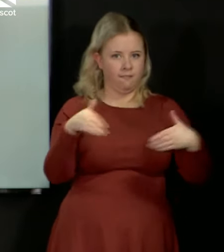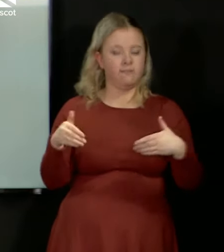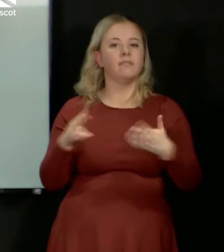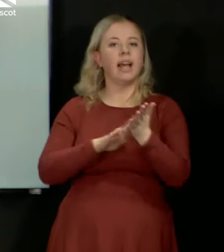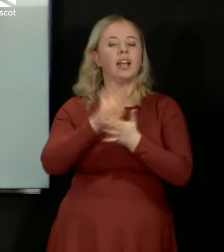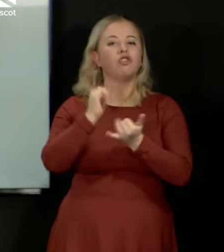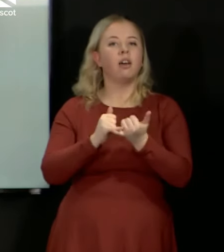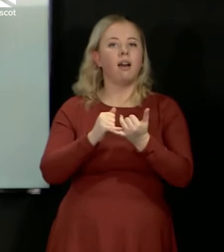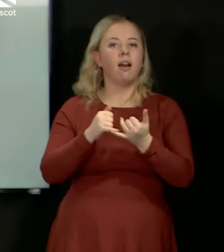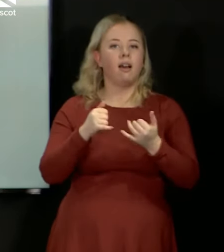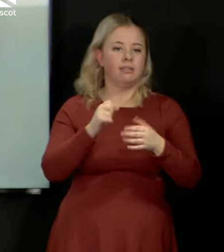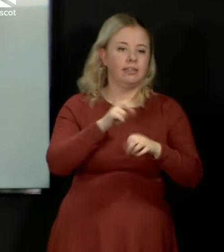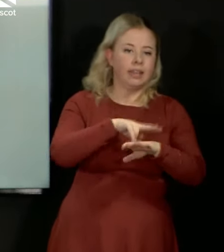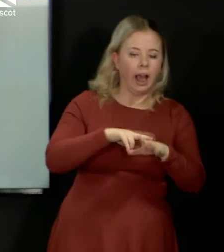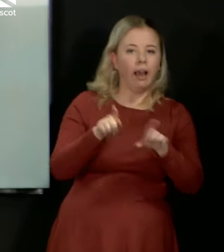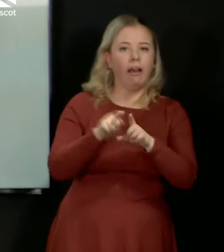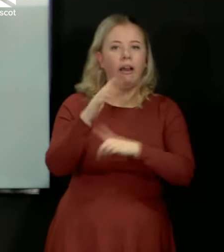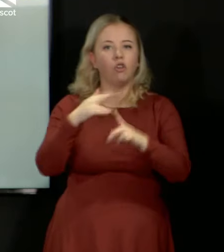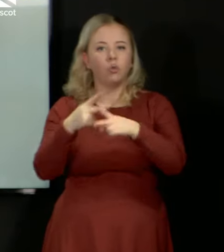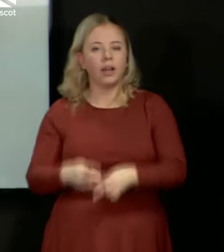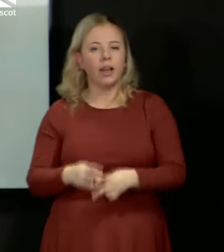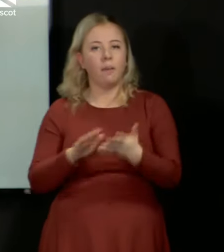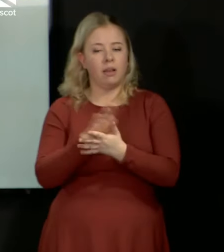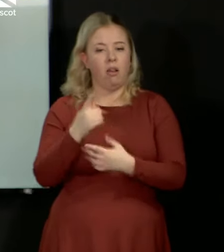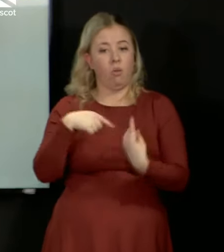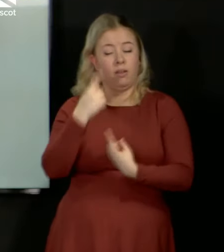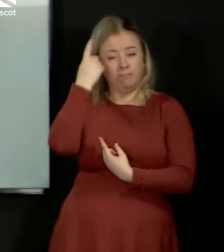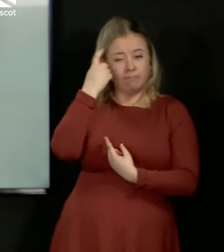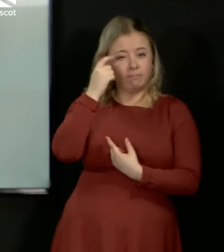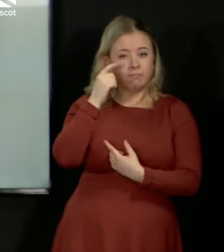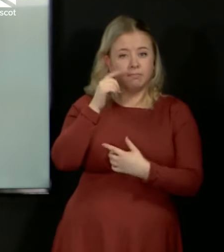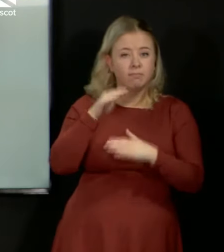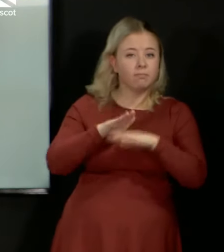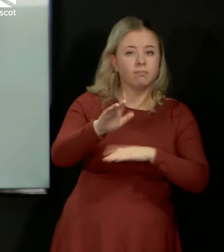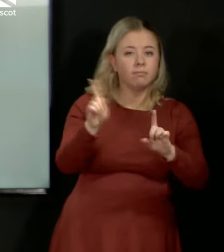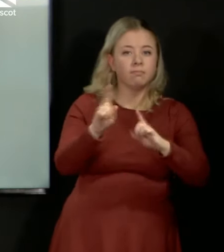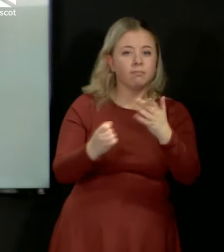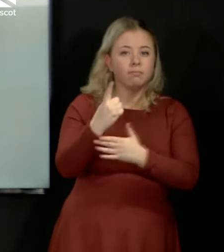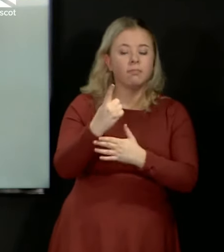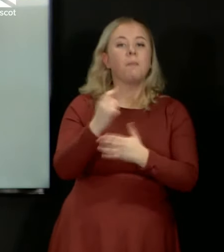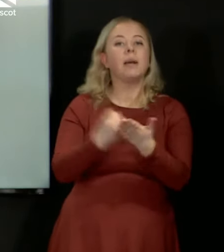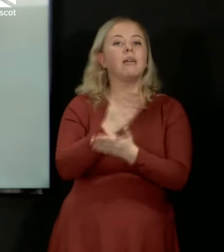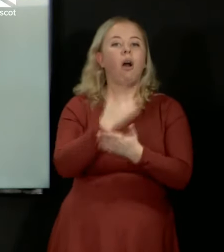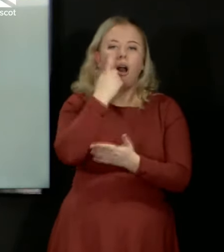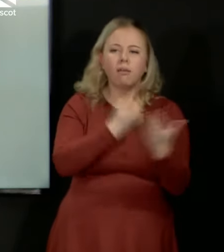in those sectors that required us to think ahead, and insure that we could offer a degree